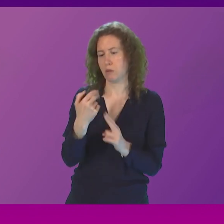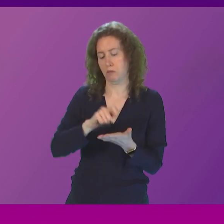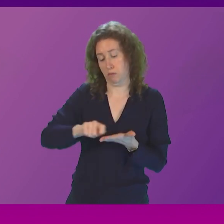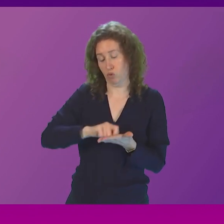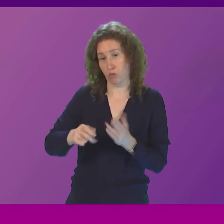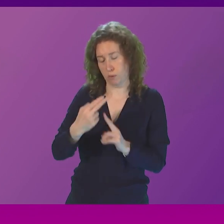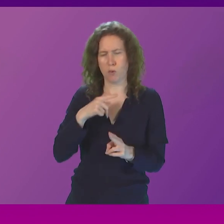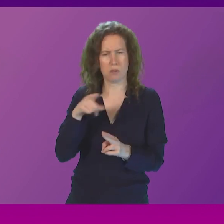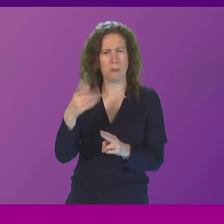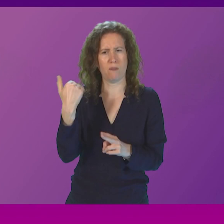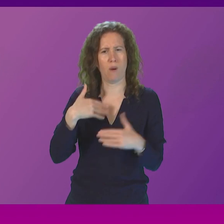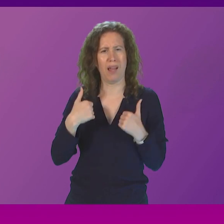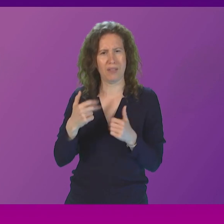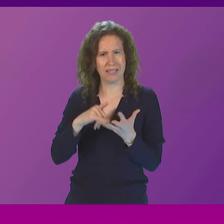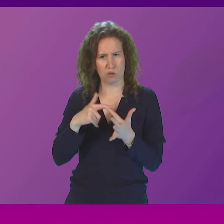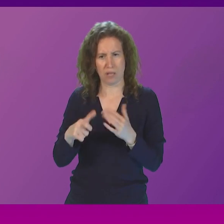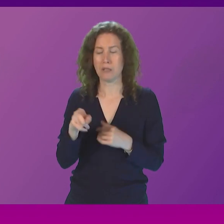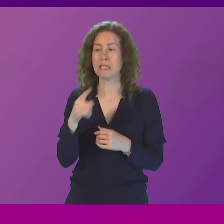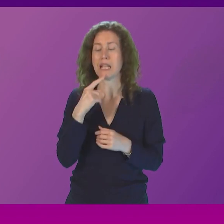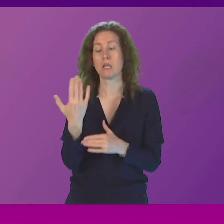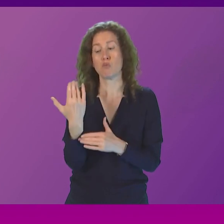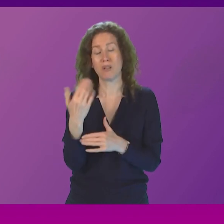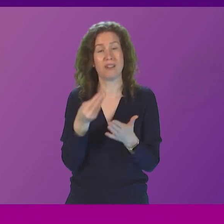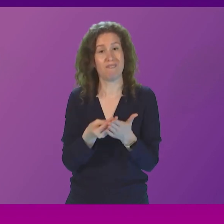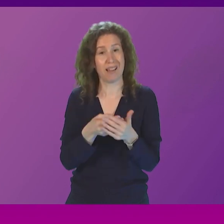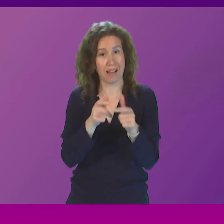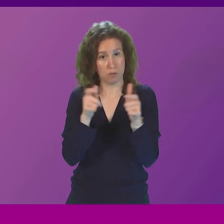he said that the previous financial package ensured the